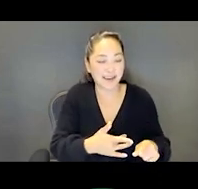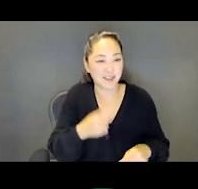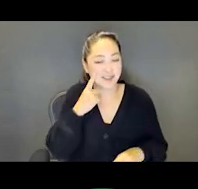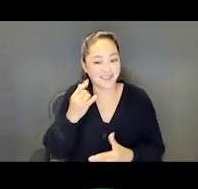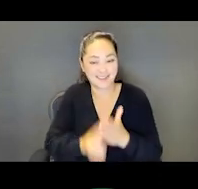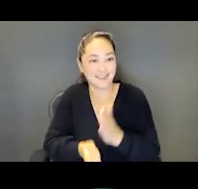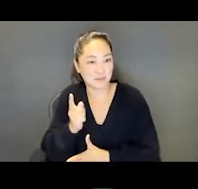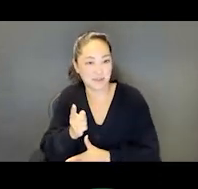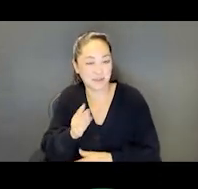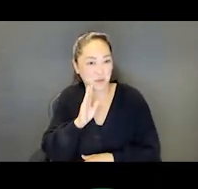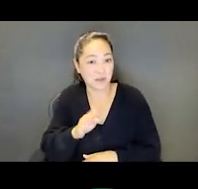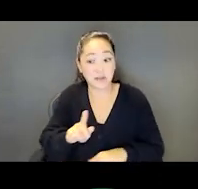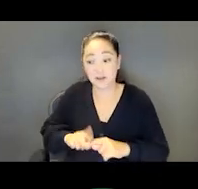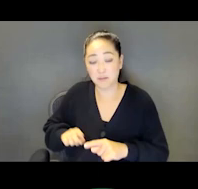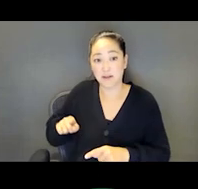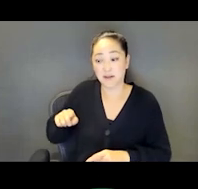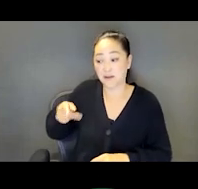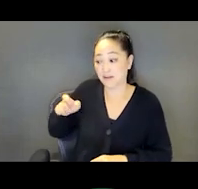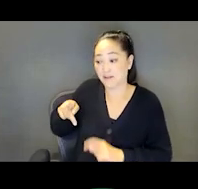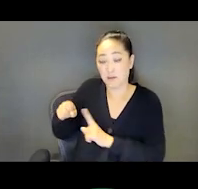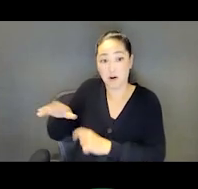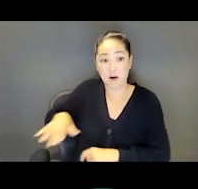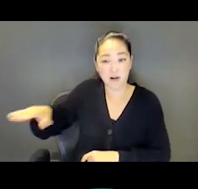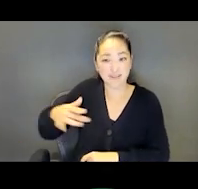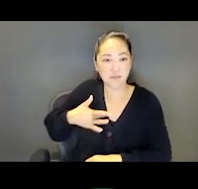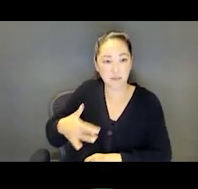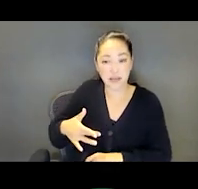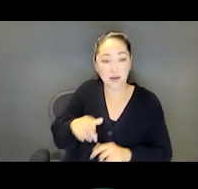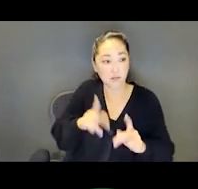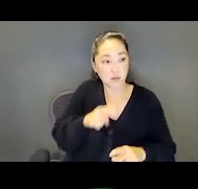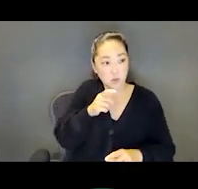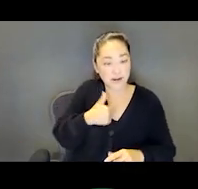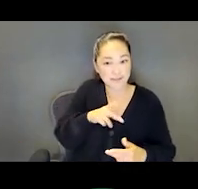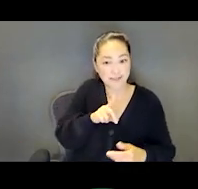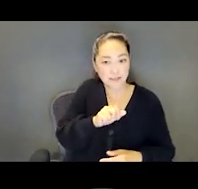in parks or anywhere else and never had any contact with people with disabilities so it's not necessarily.